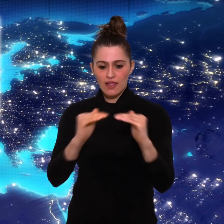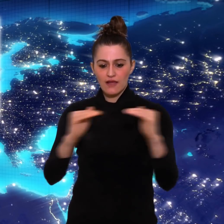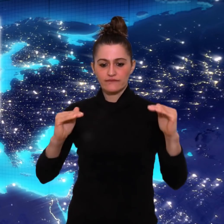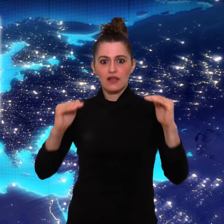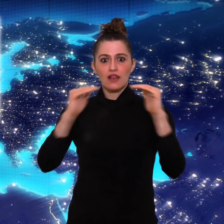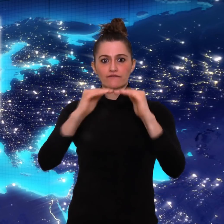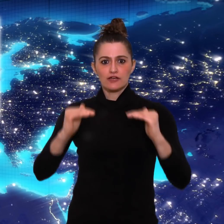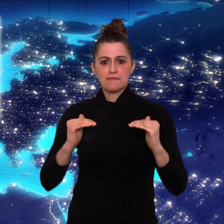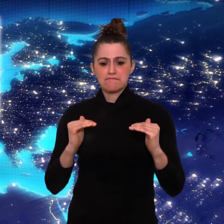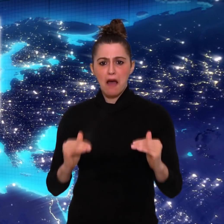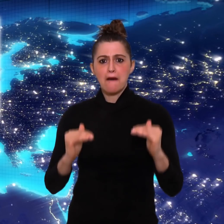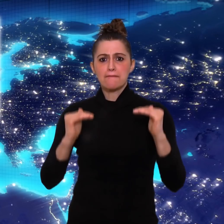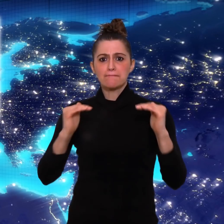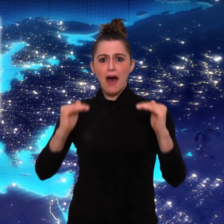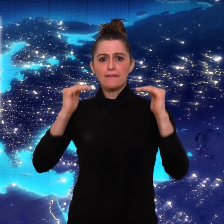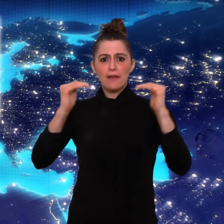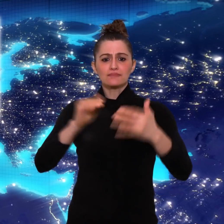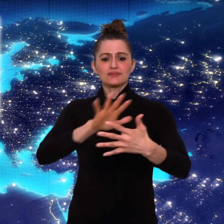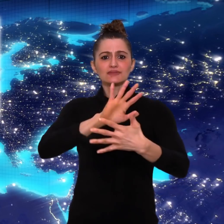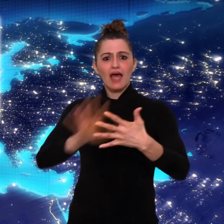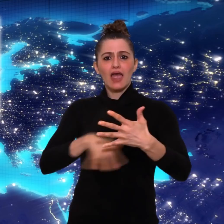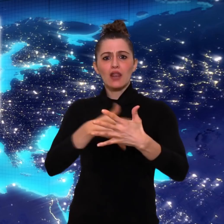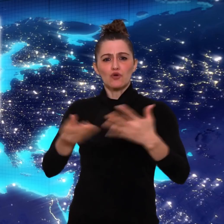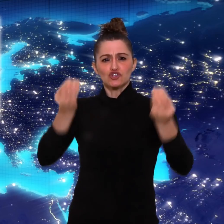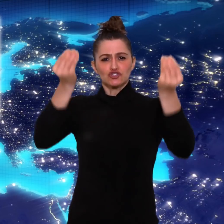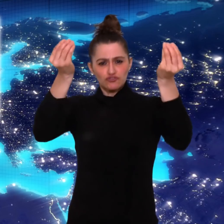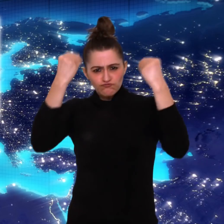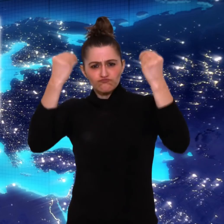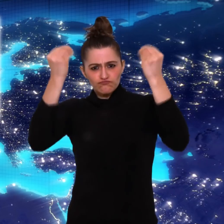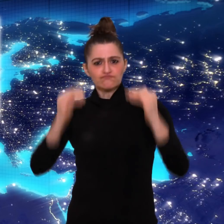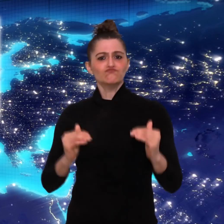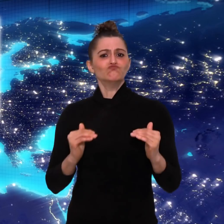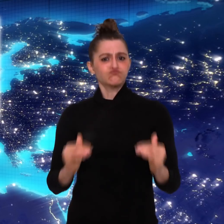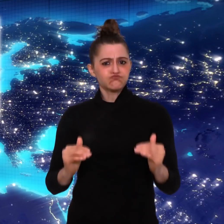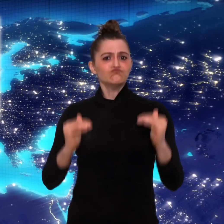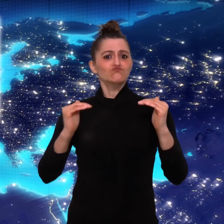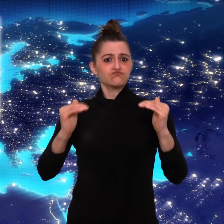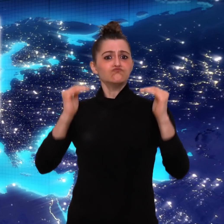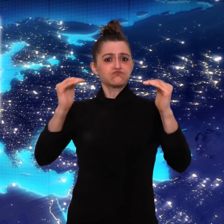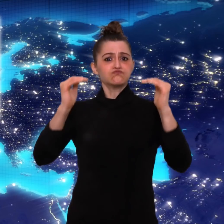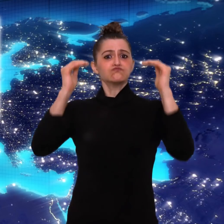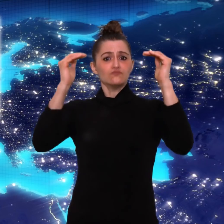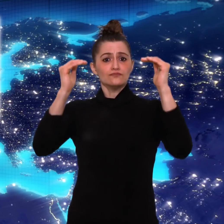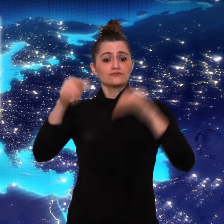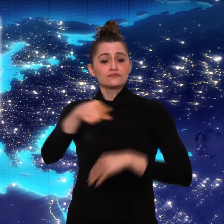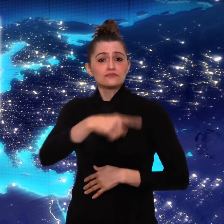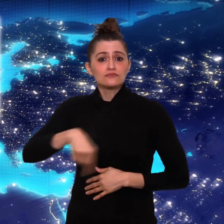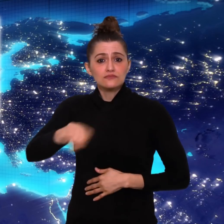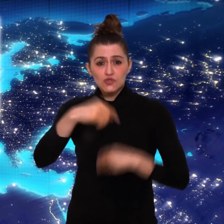sign language courses, and students